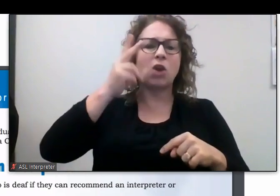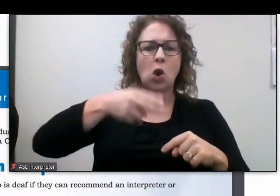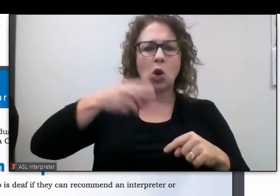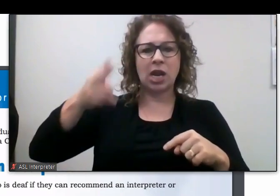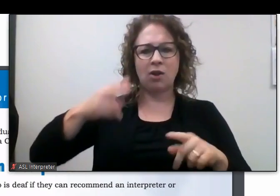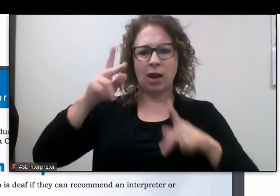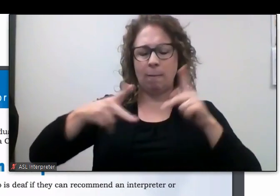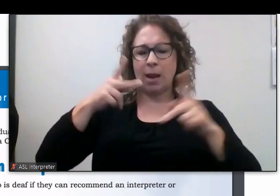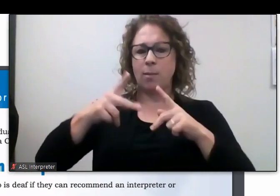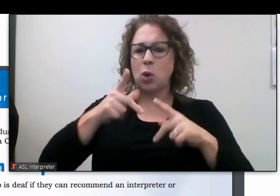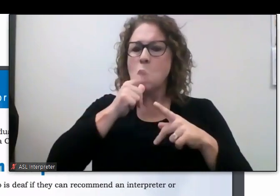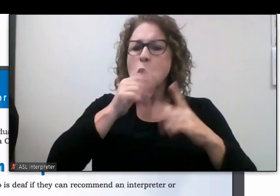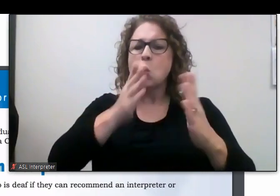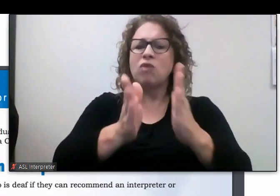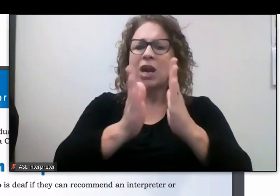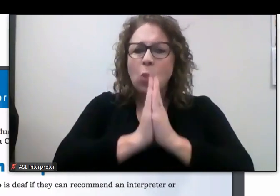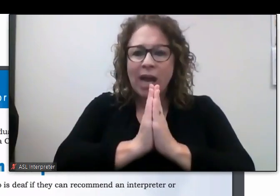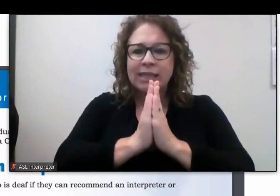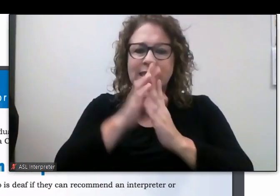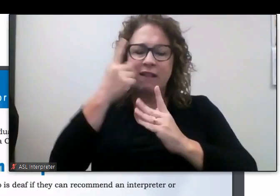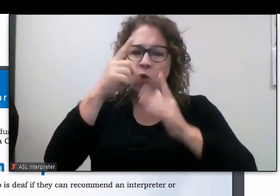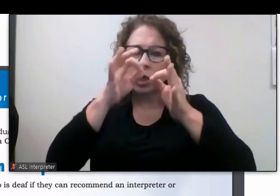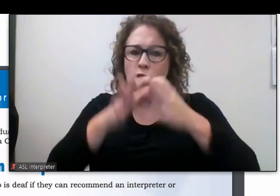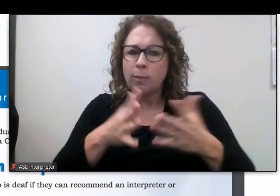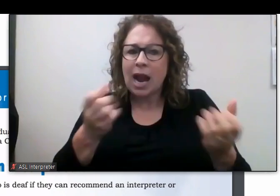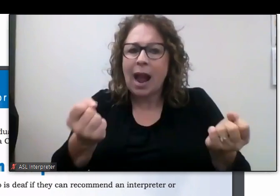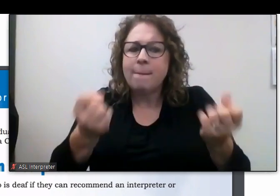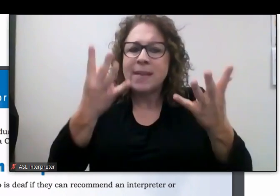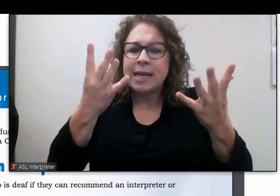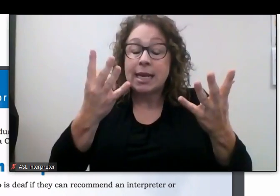who are requesting the interpreter and things like that